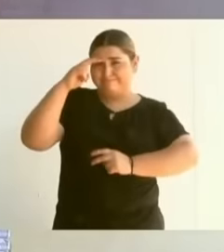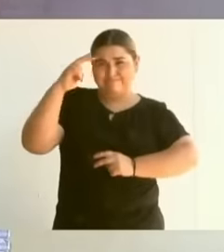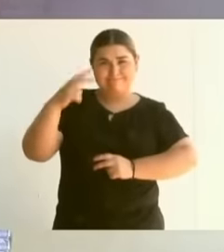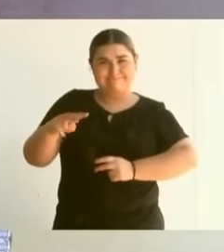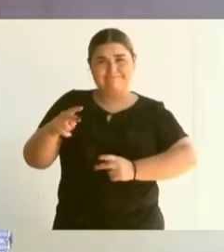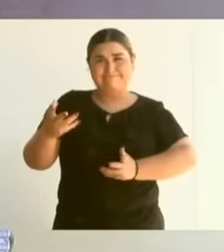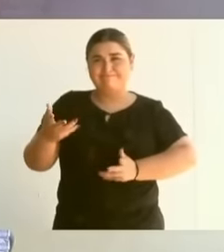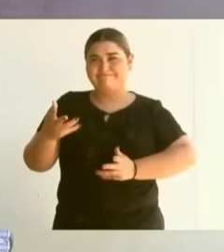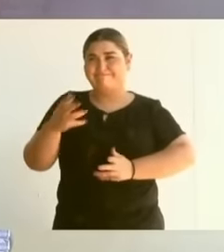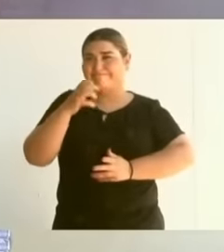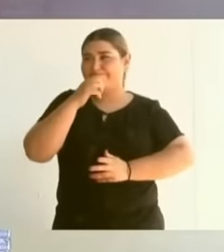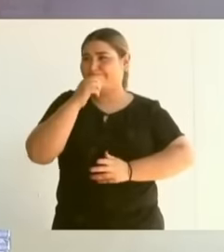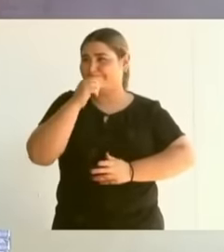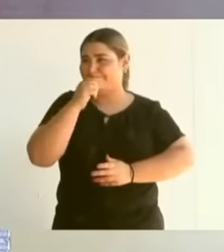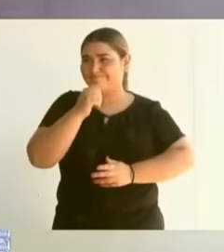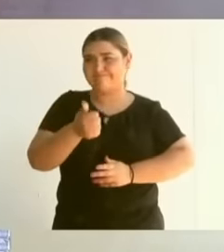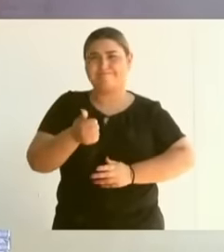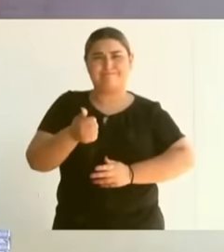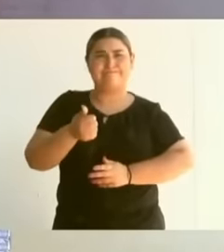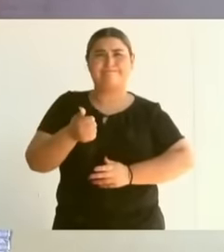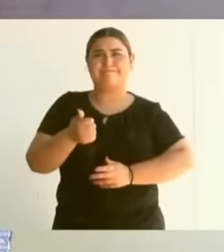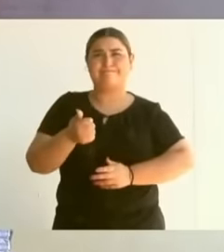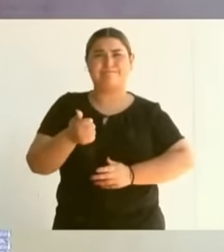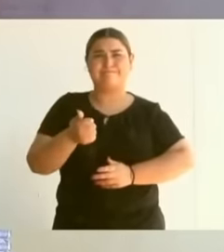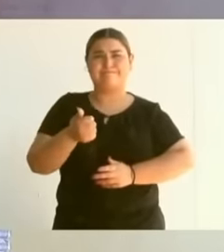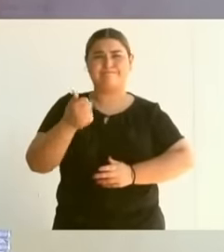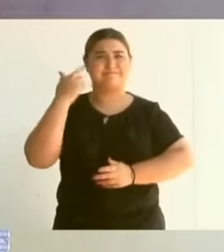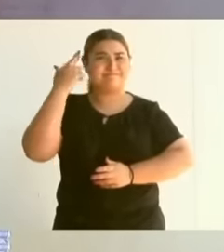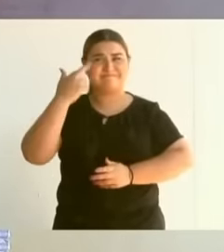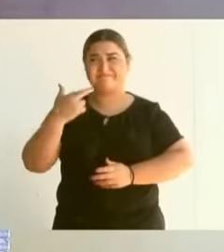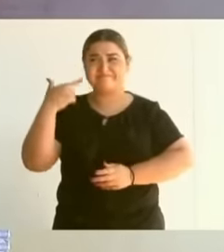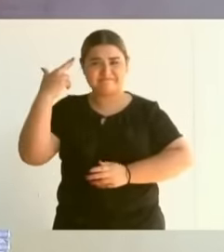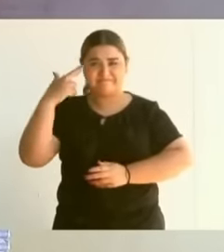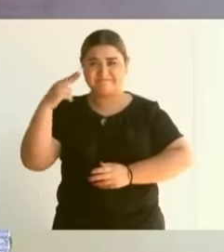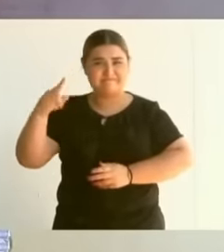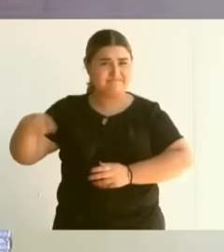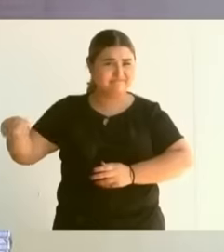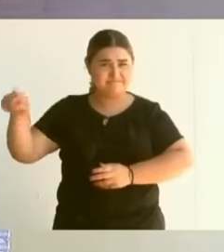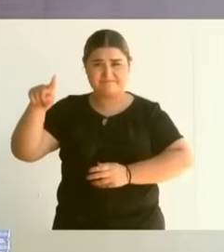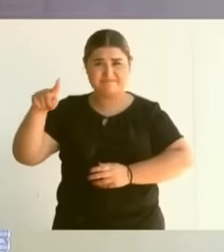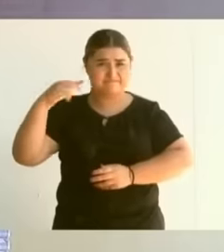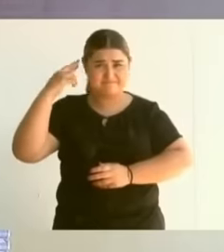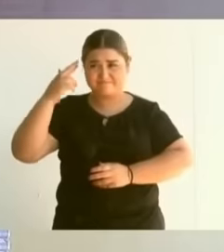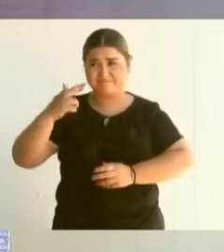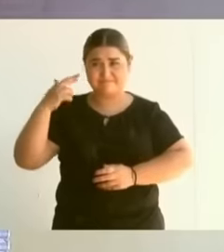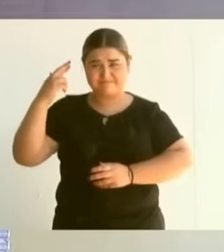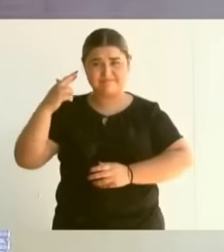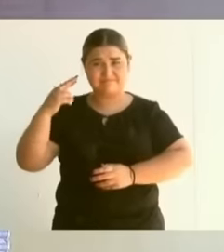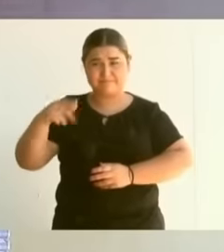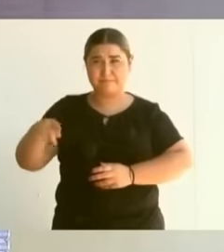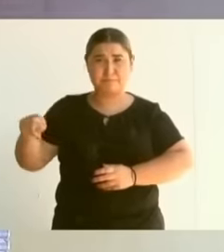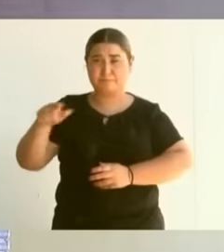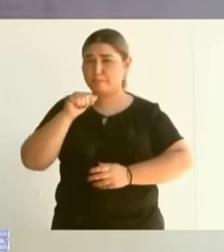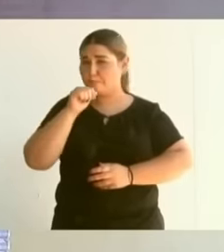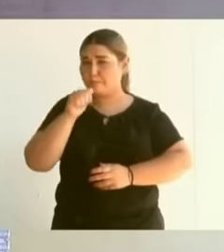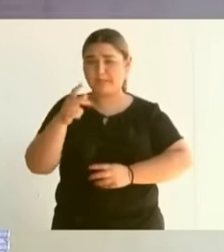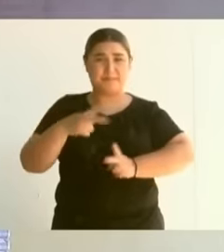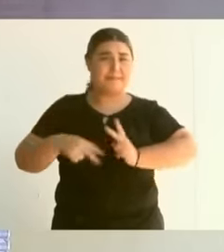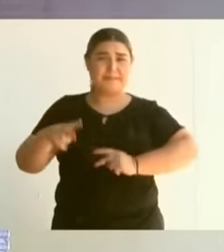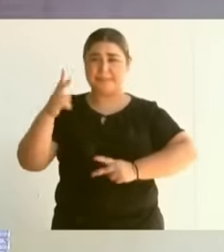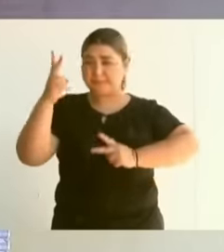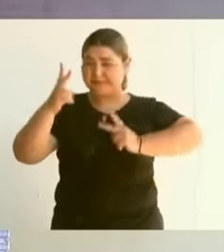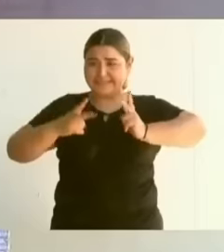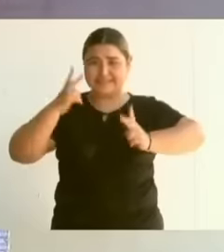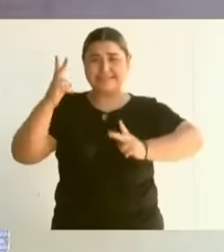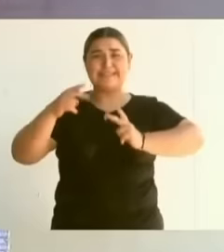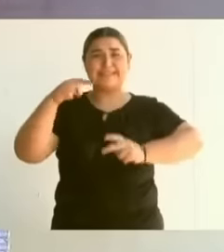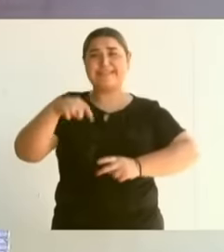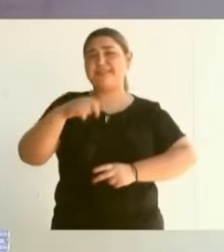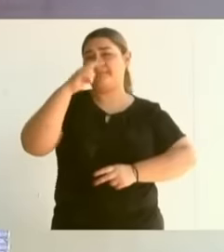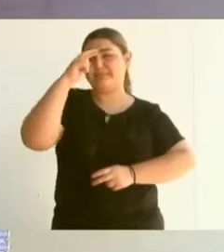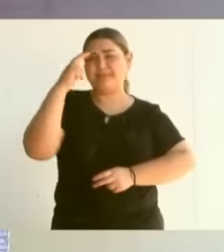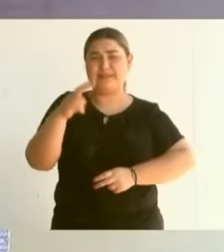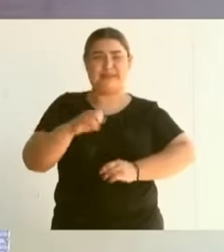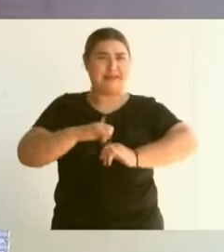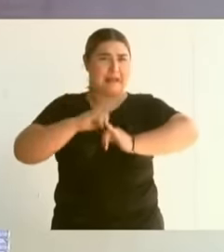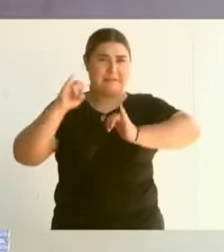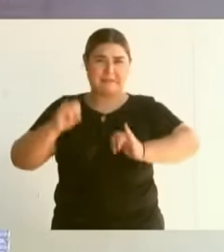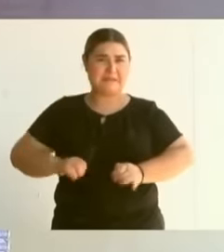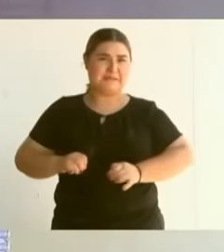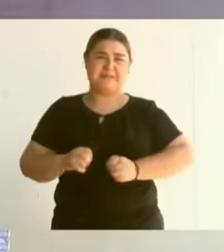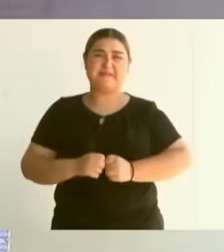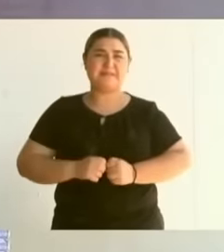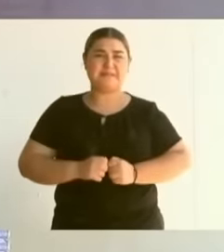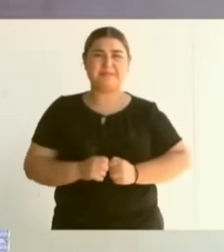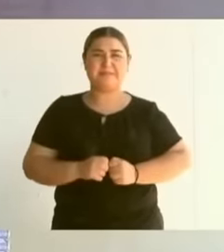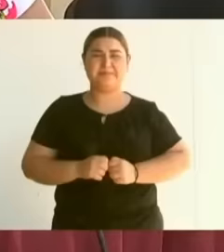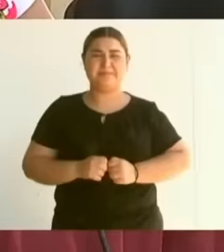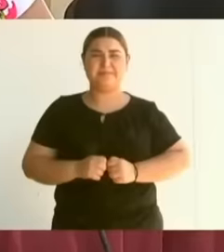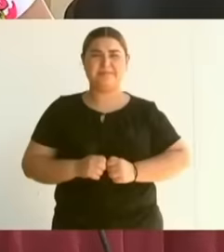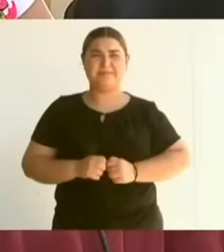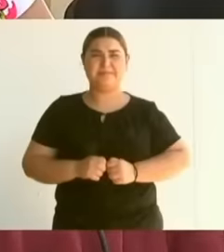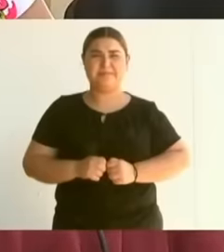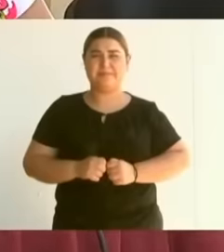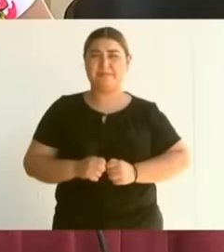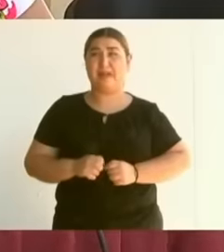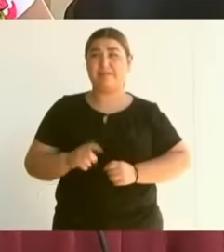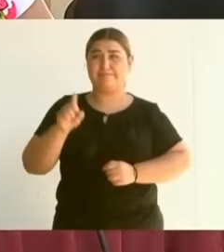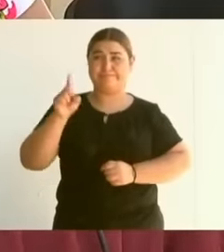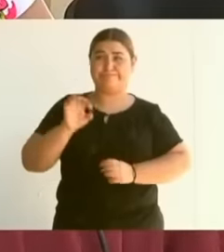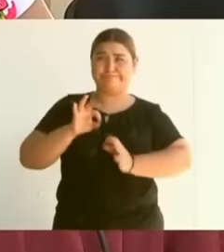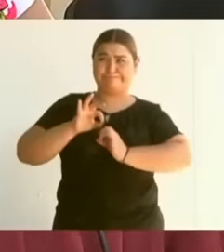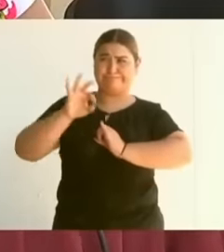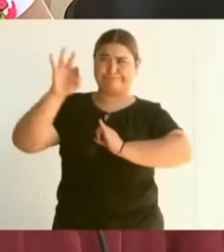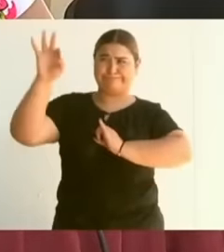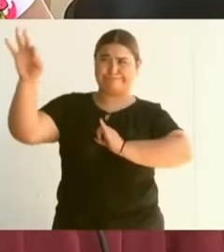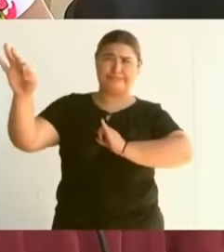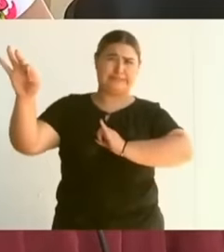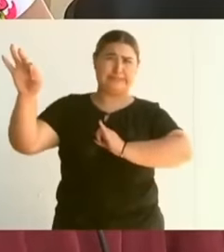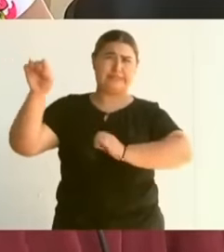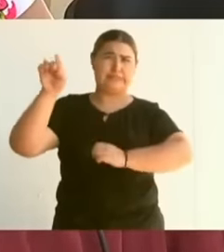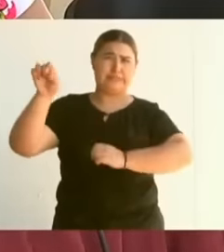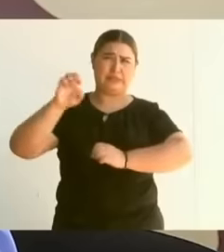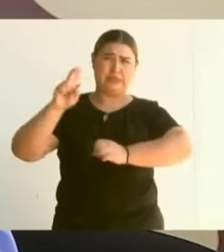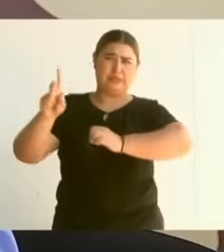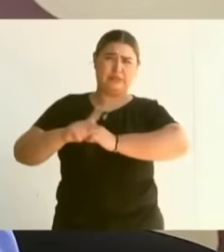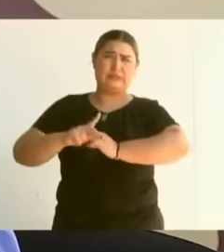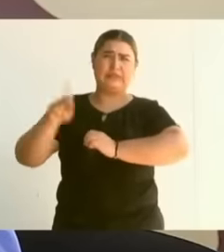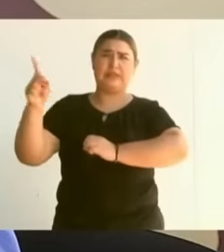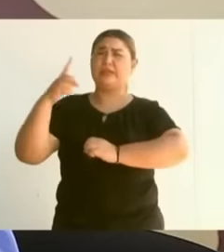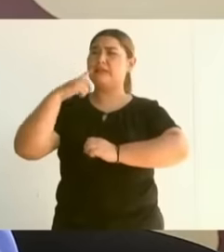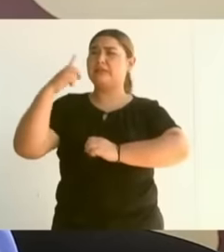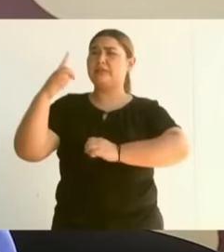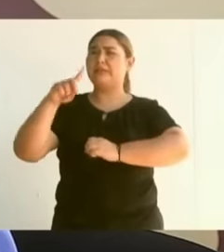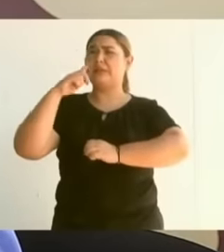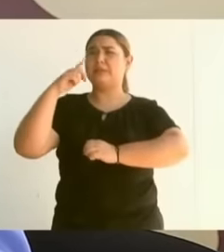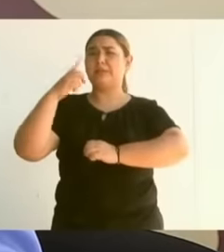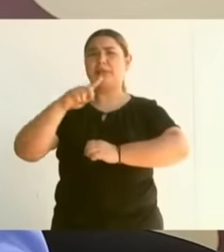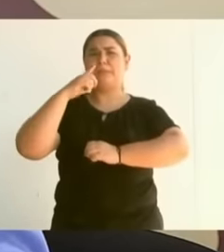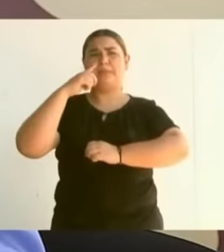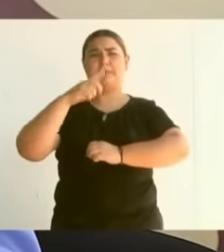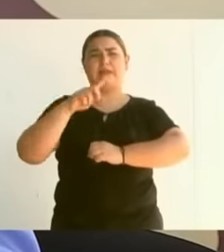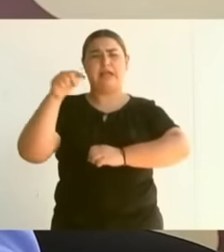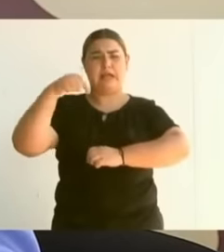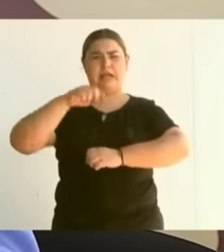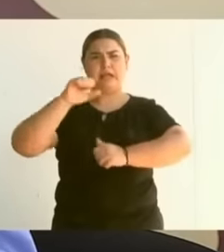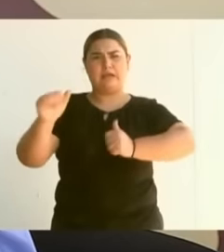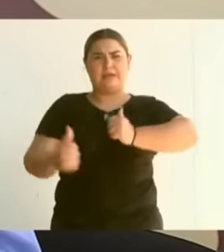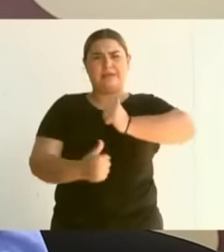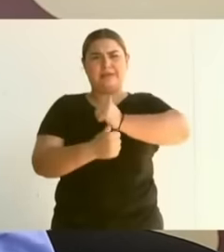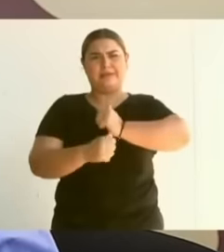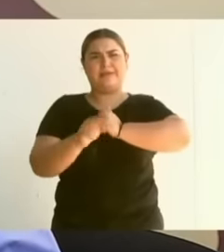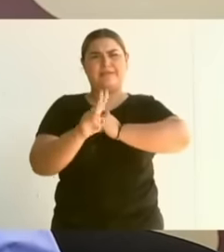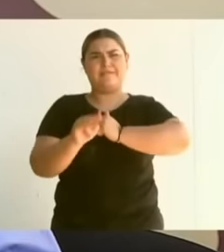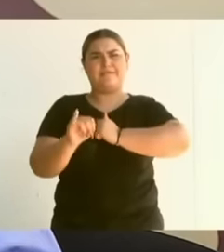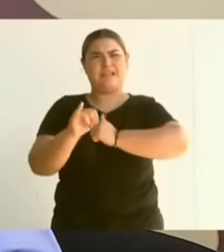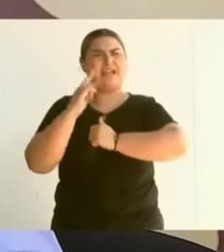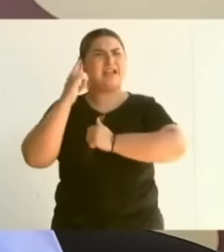no monarch visited our country from there, they imposed on the birreys and they benefited